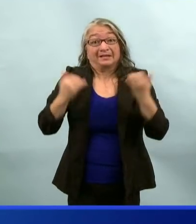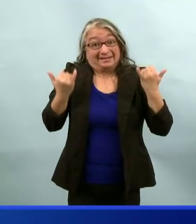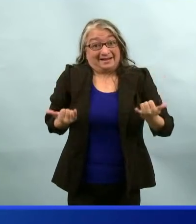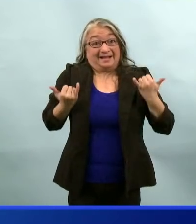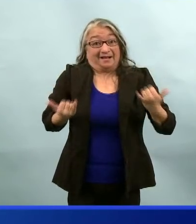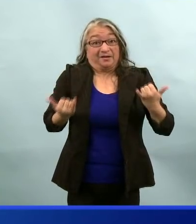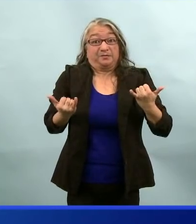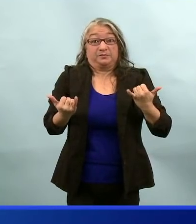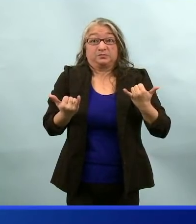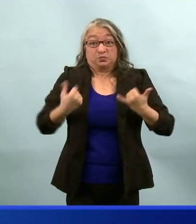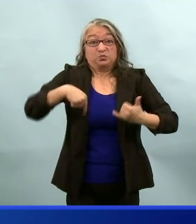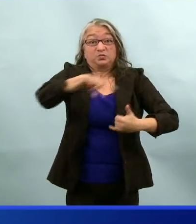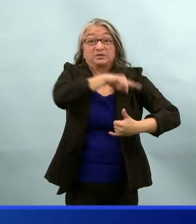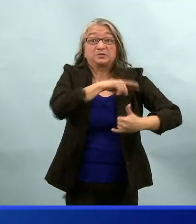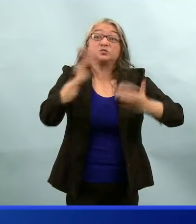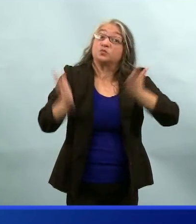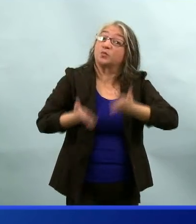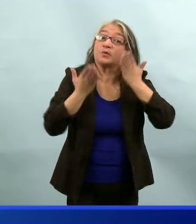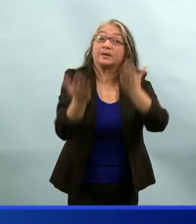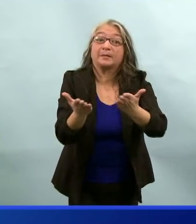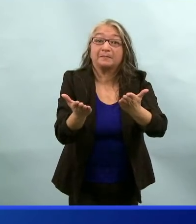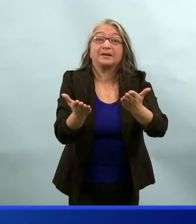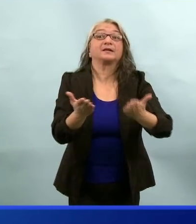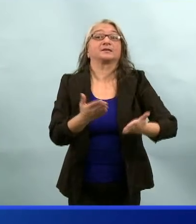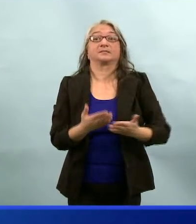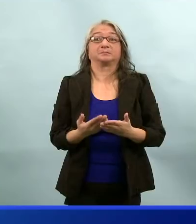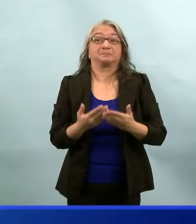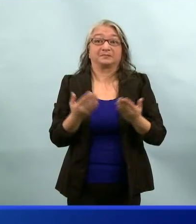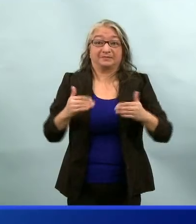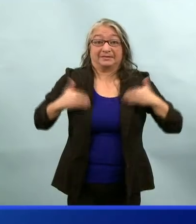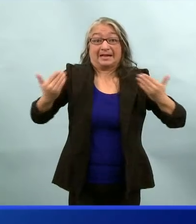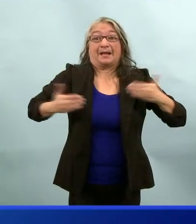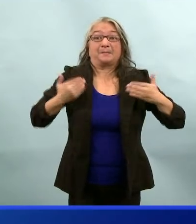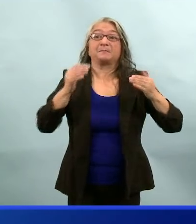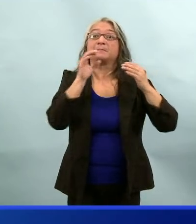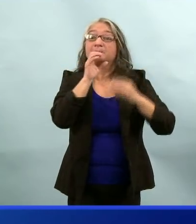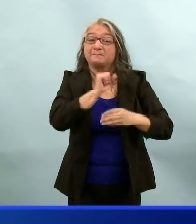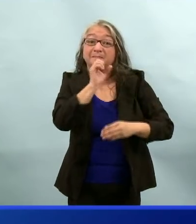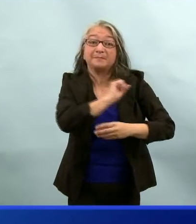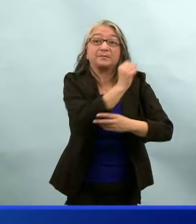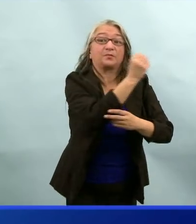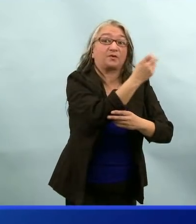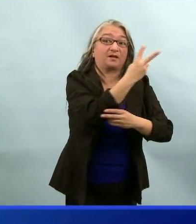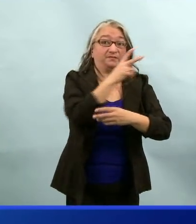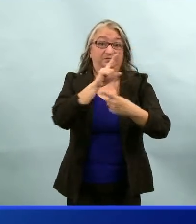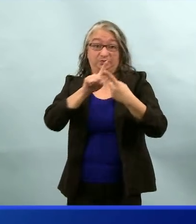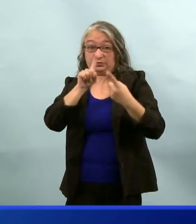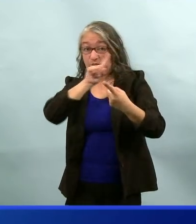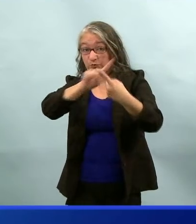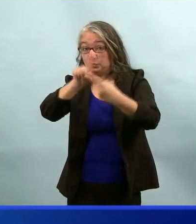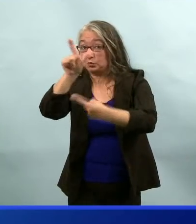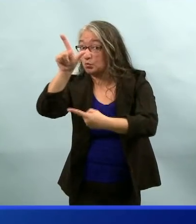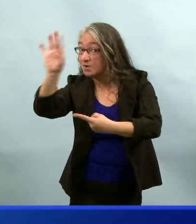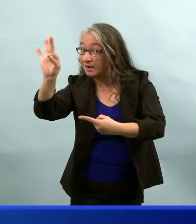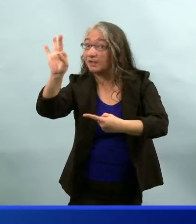that whenever possible young people age 12 to 29 get pfizer for their first and second doses